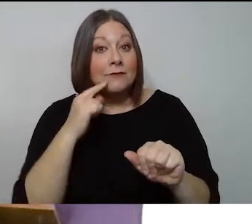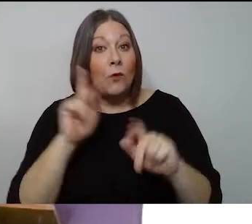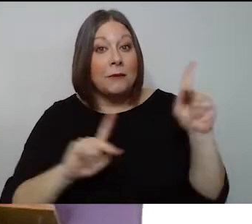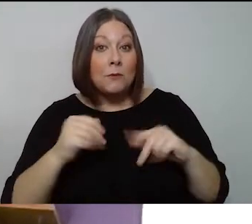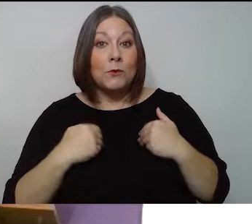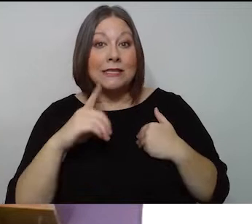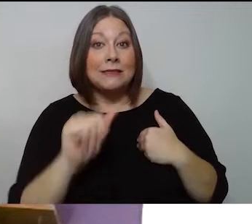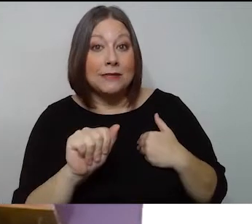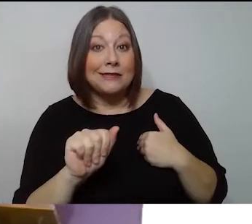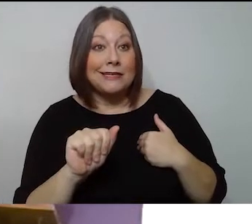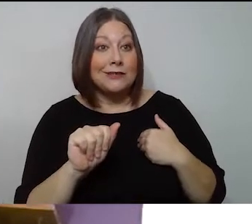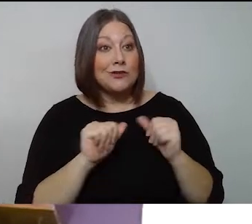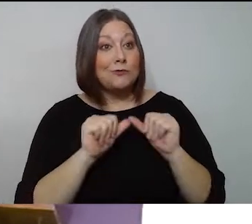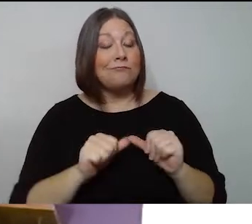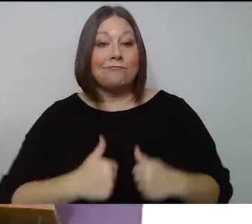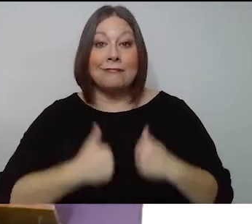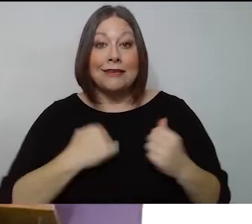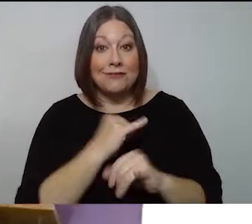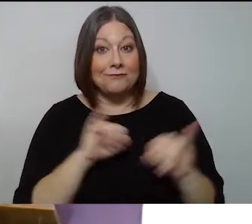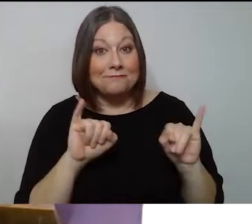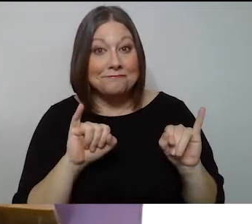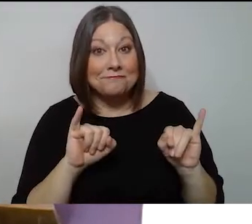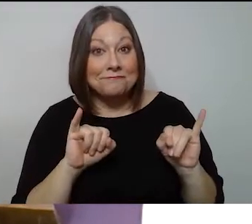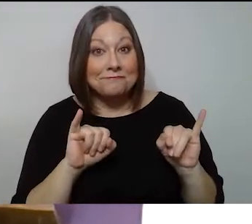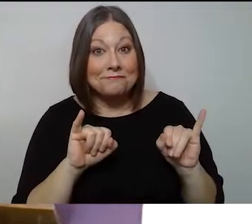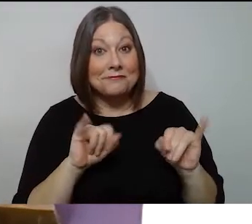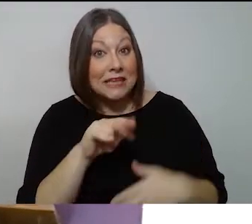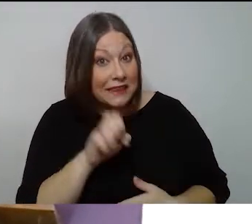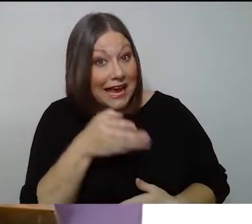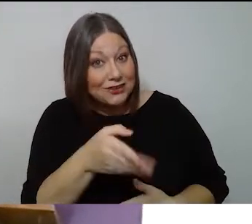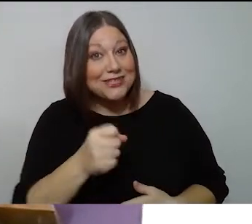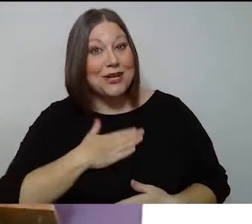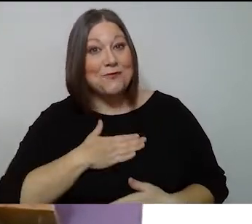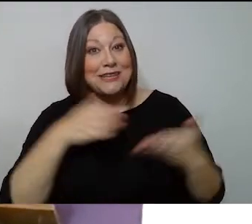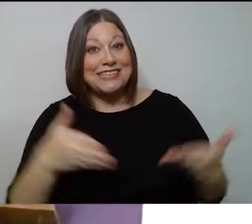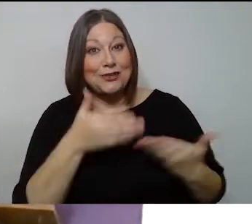with disabilities to function independently. Leatrice, will you please introduce yourself?